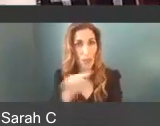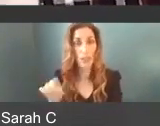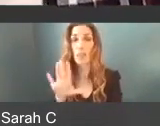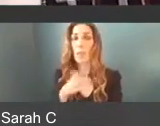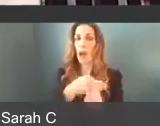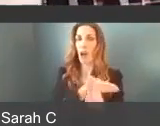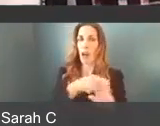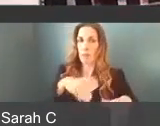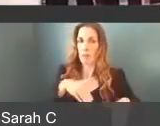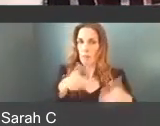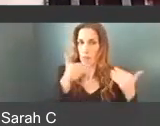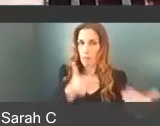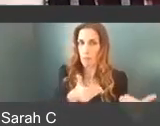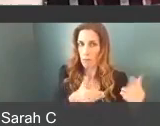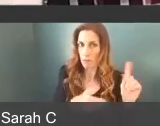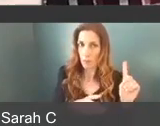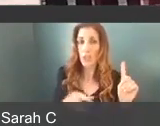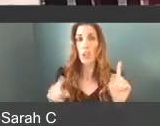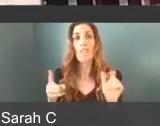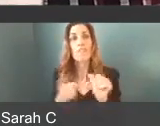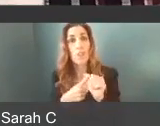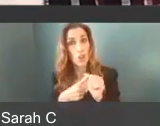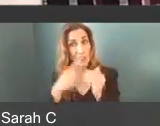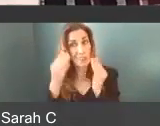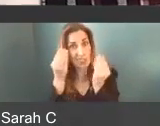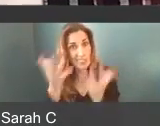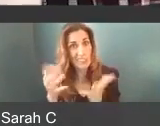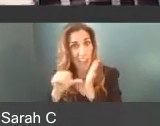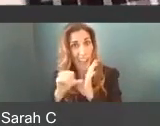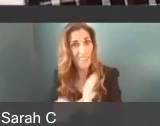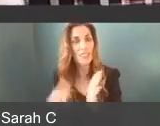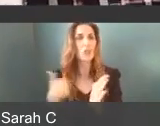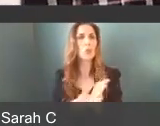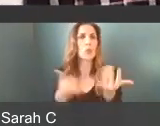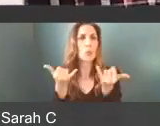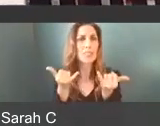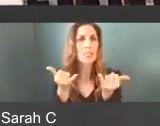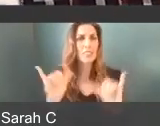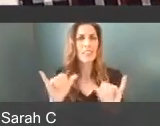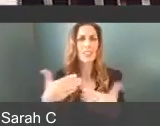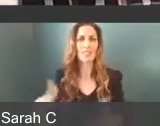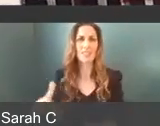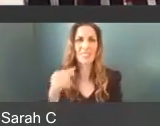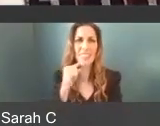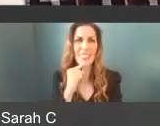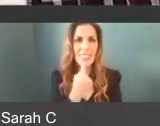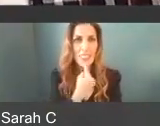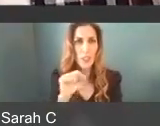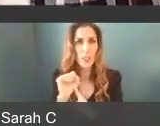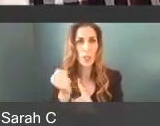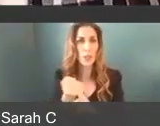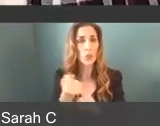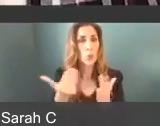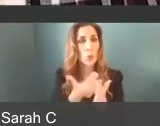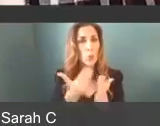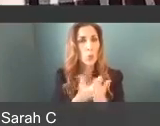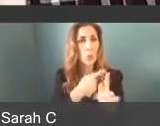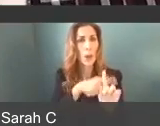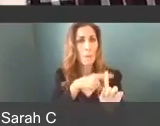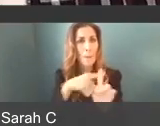that, I must emphasize that we remain in a very serious situation with new cases of COVID-19 in our